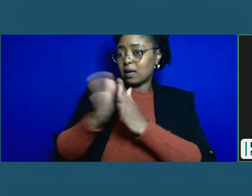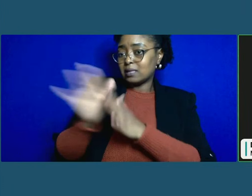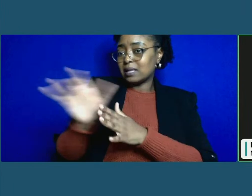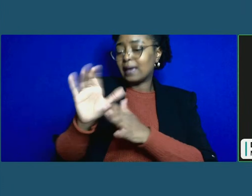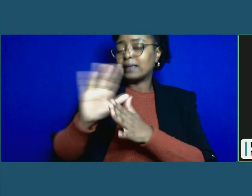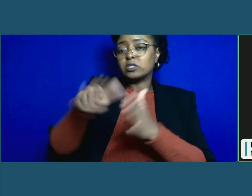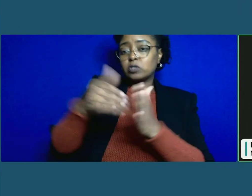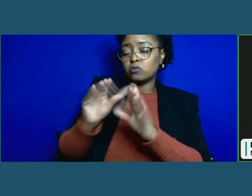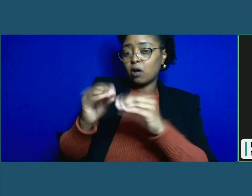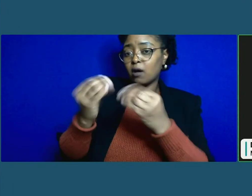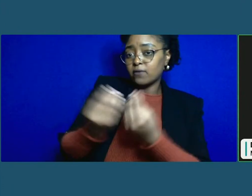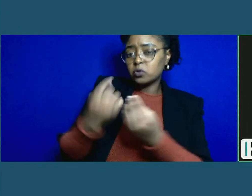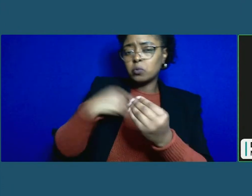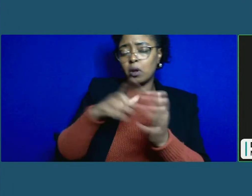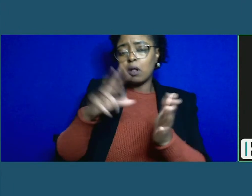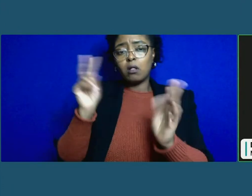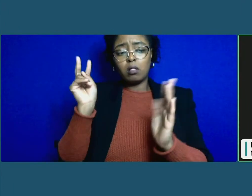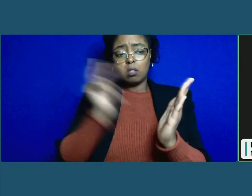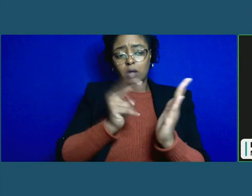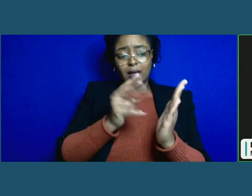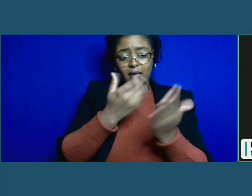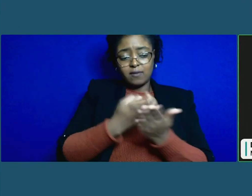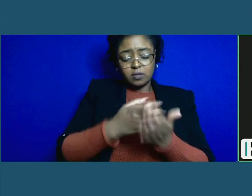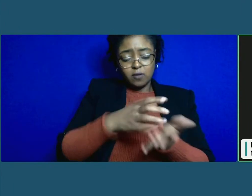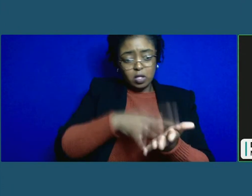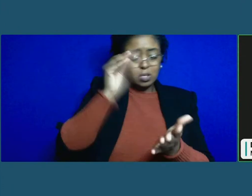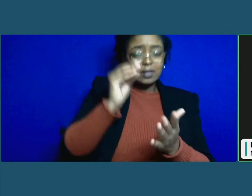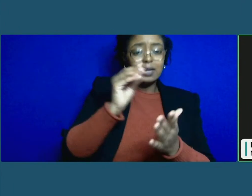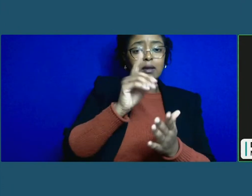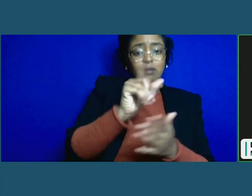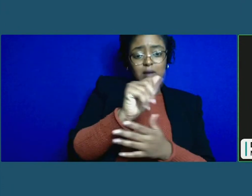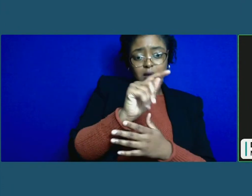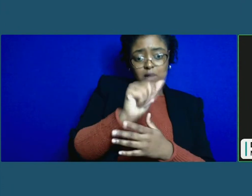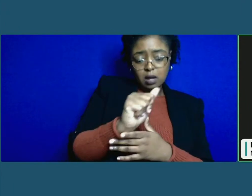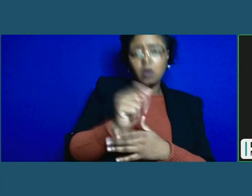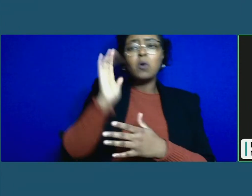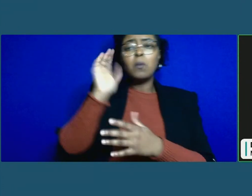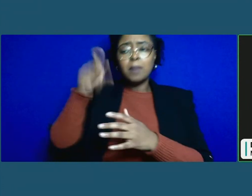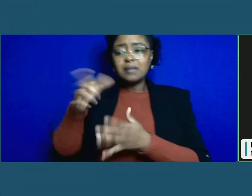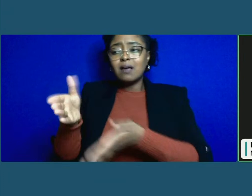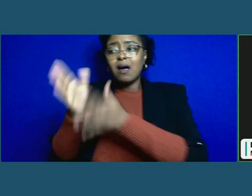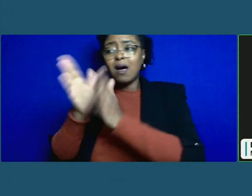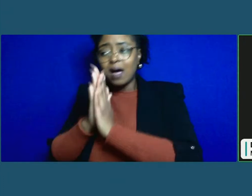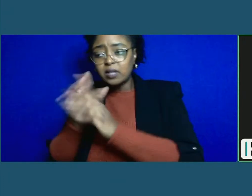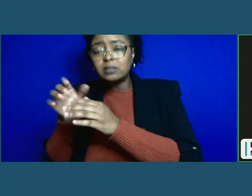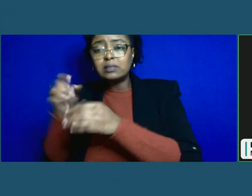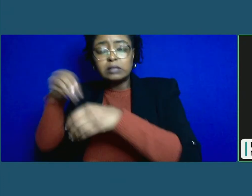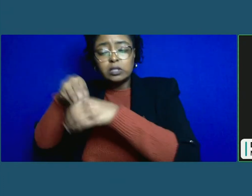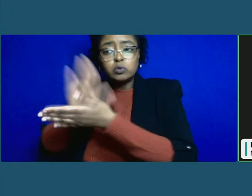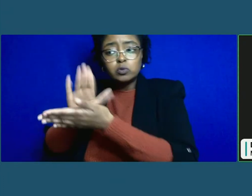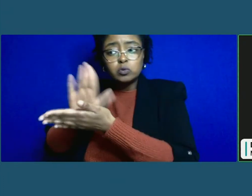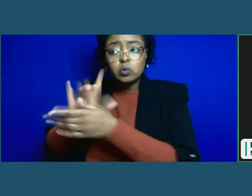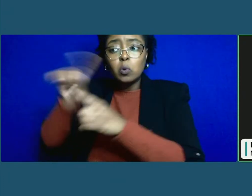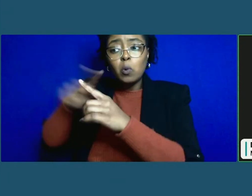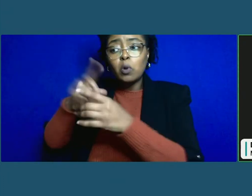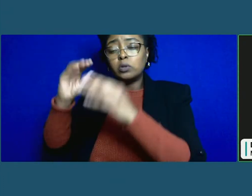central office, and so we do that by looking at the evidence of learning data. We have to ask that those questions in our